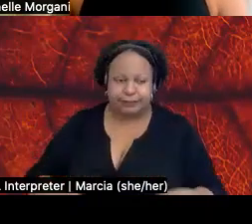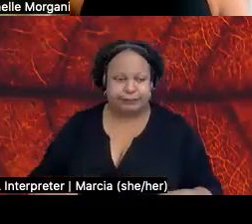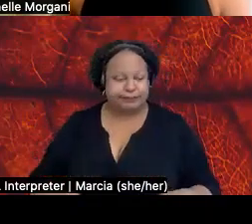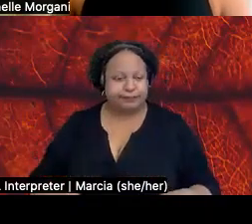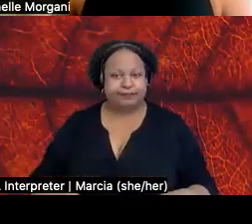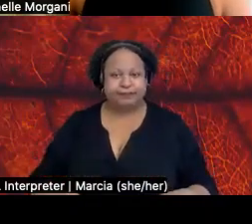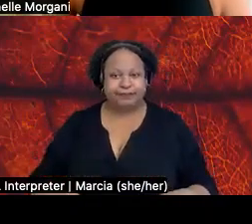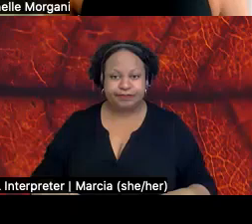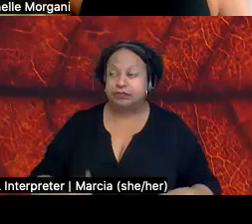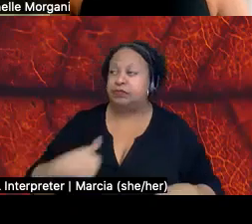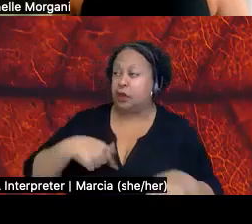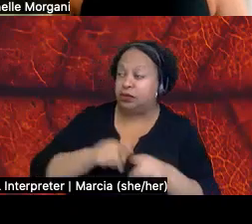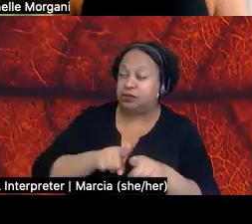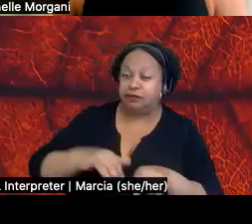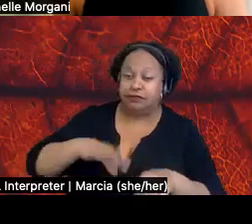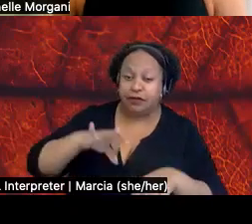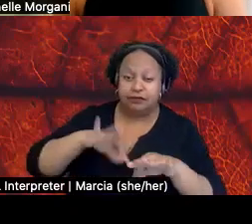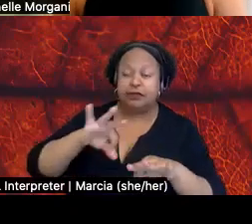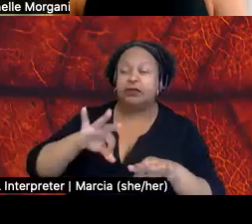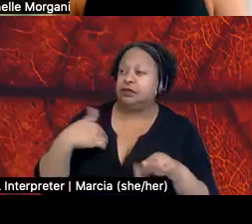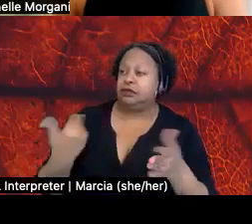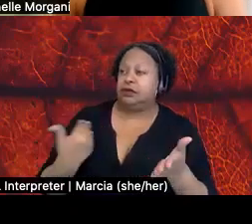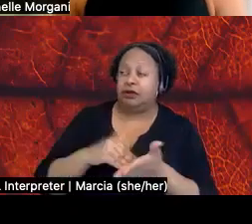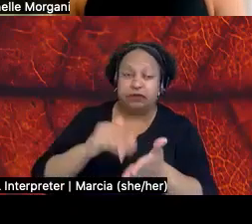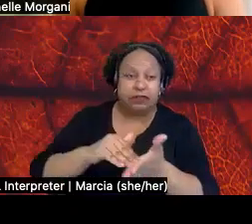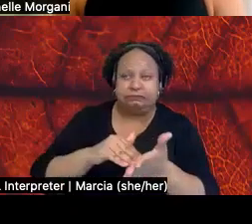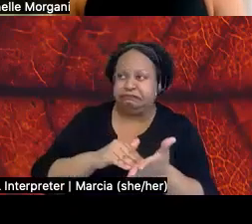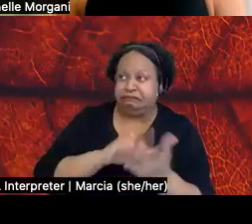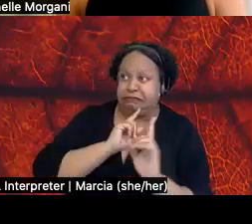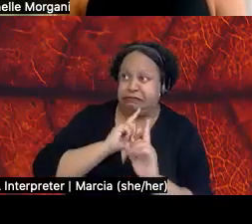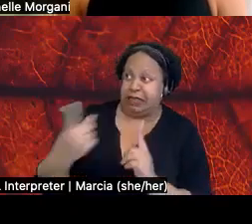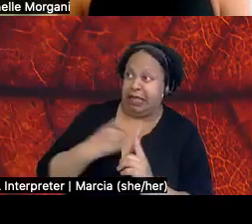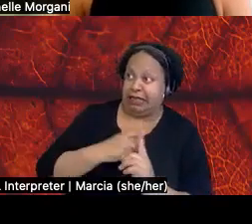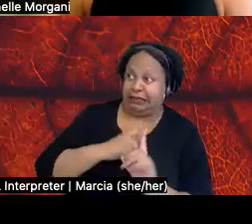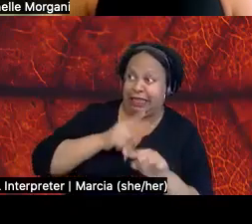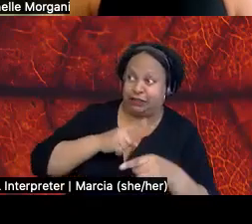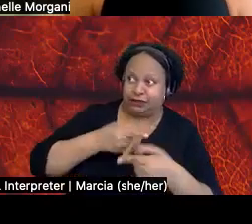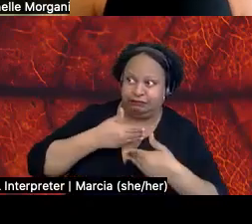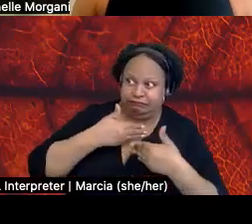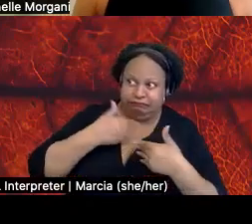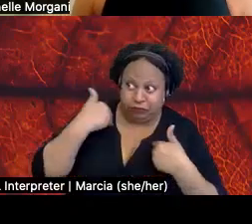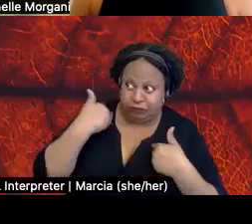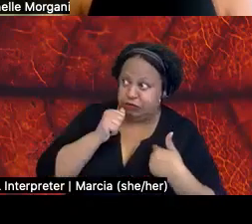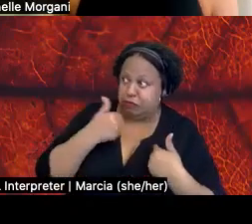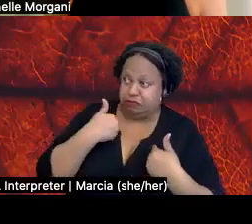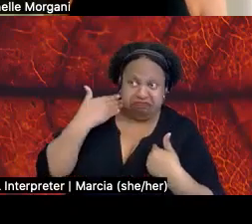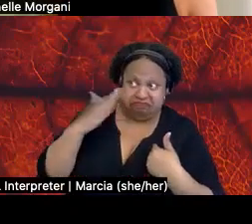I also find that I frequently don't know the answer to the question as well. Next slide, please.